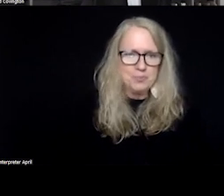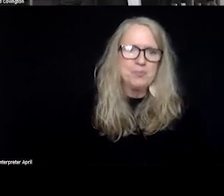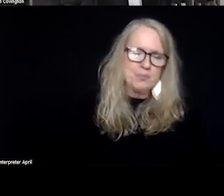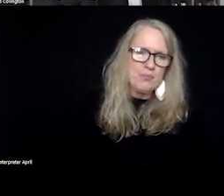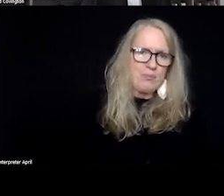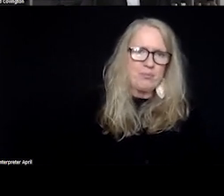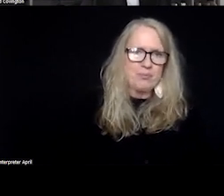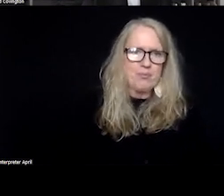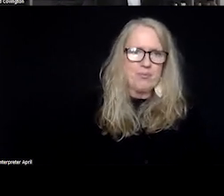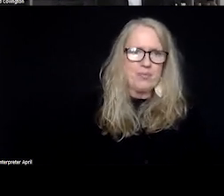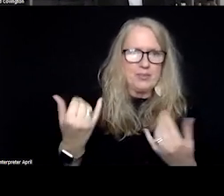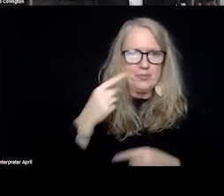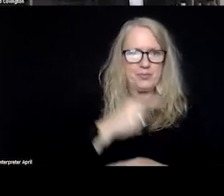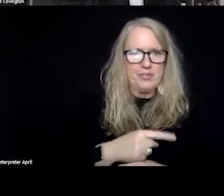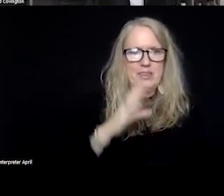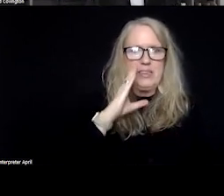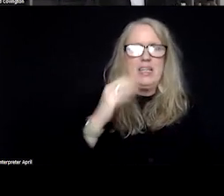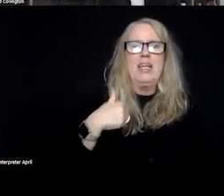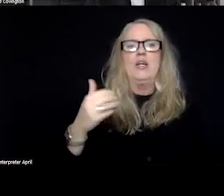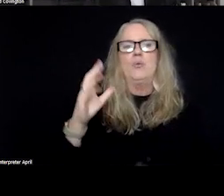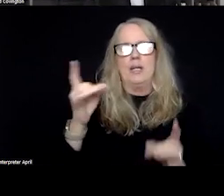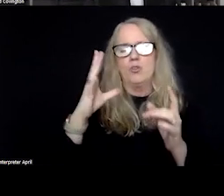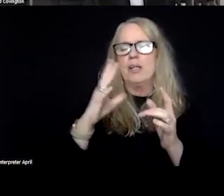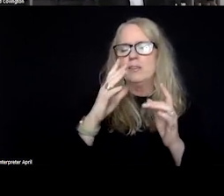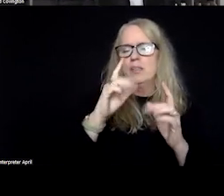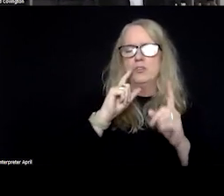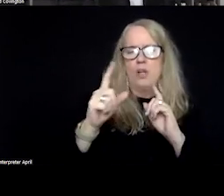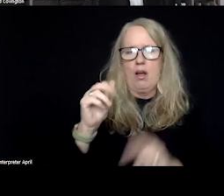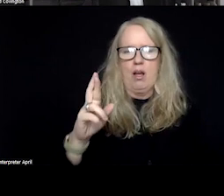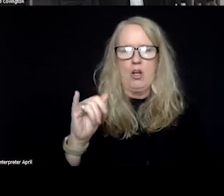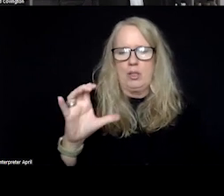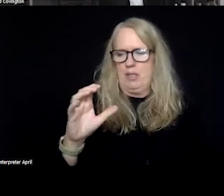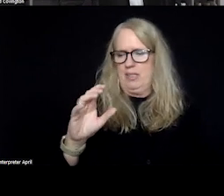TODAY WE HAD A CRISIS TALK ARTICLE, STEPHANIE, A FEW WEEKS AGO.